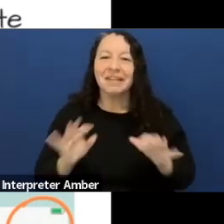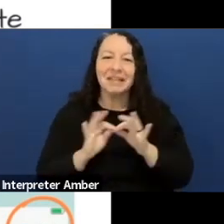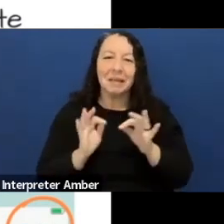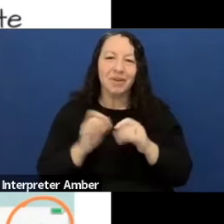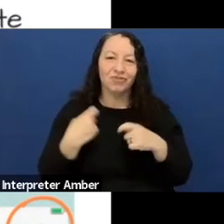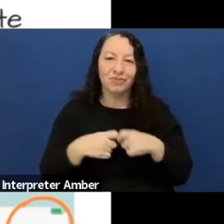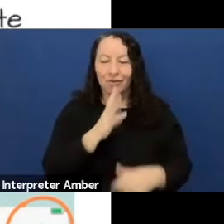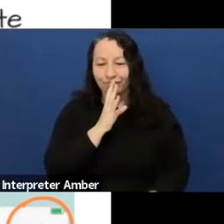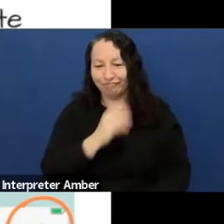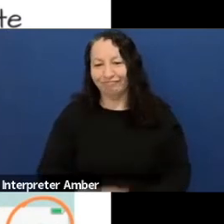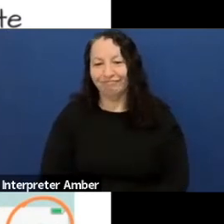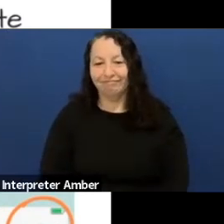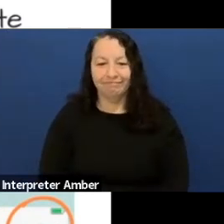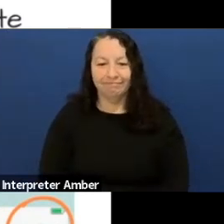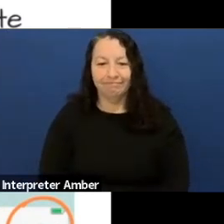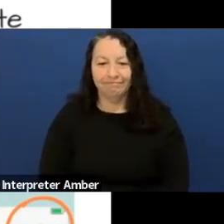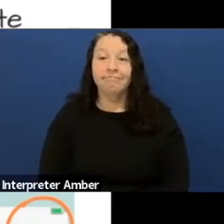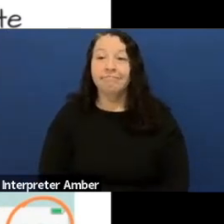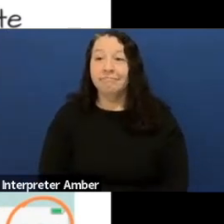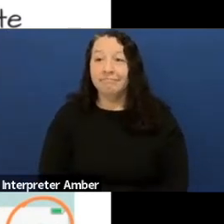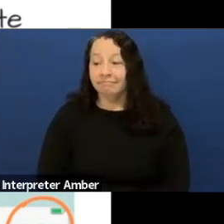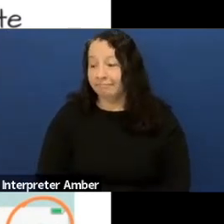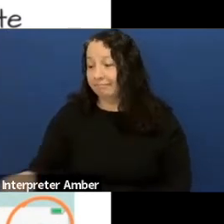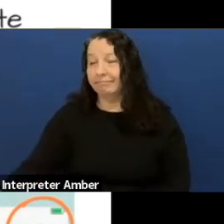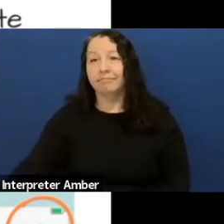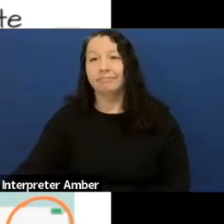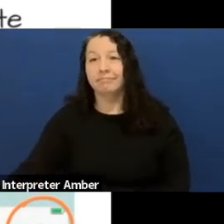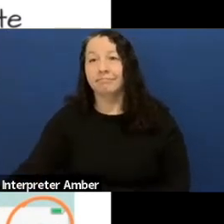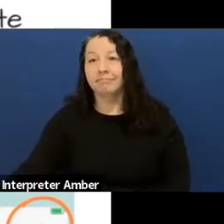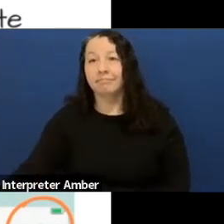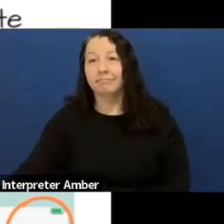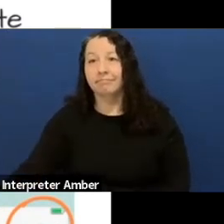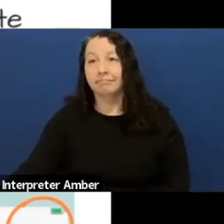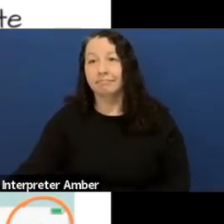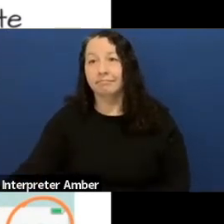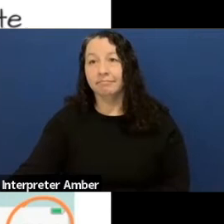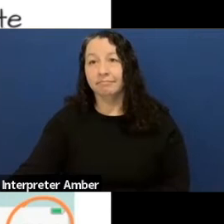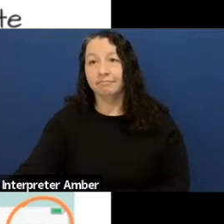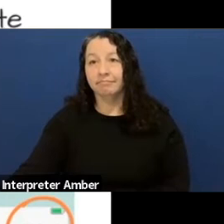Si usted está viendo a través de una computadora, para poder a la interpretación, lo que van